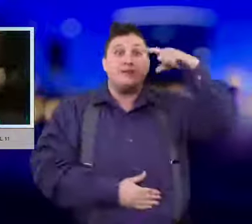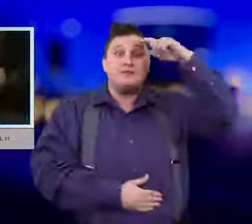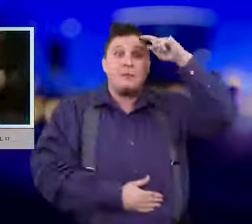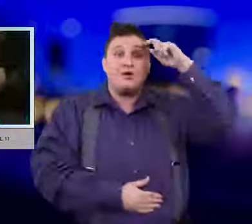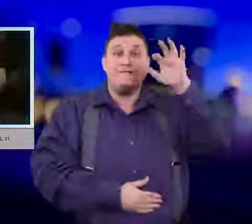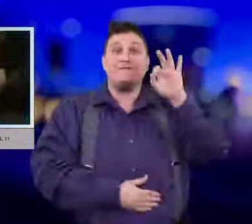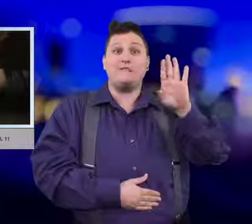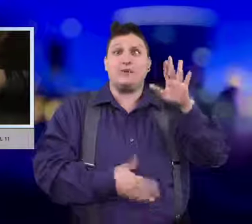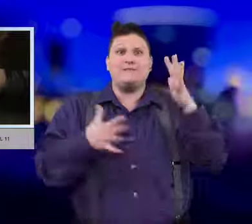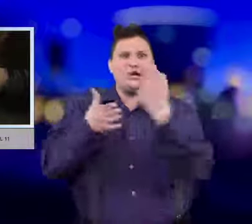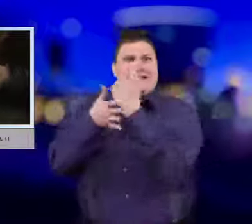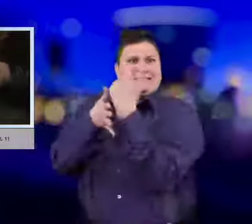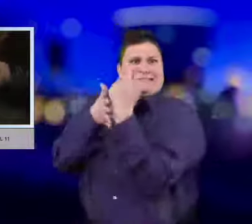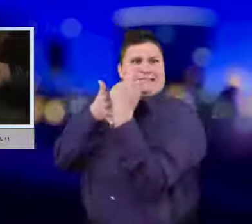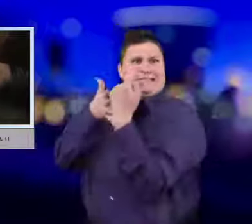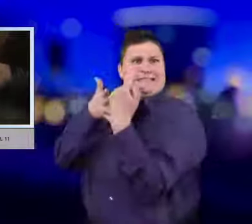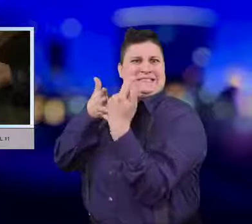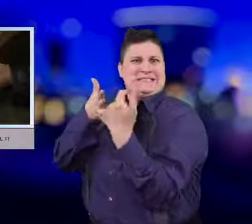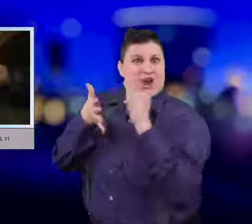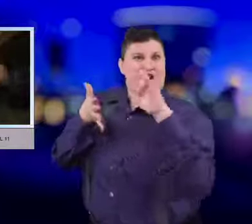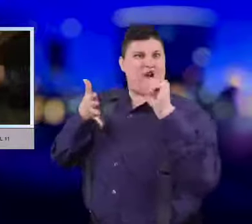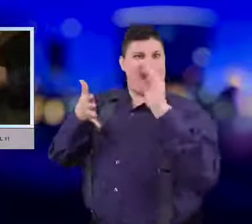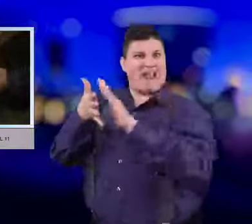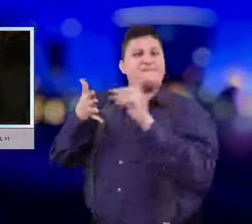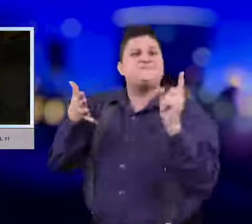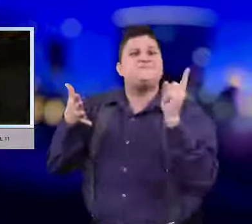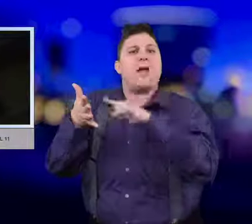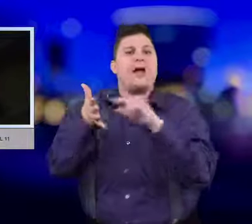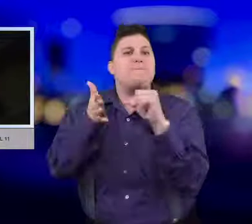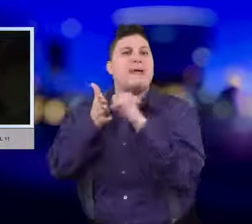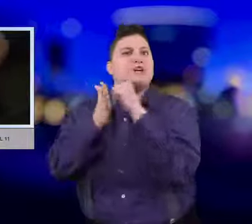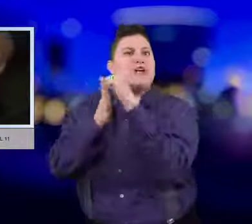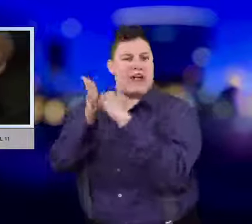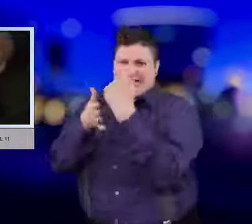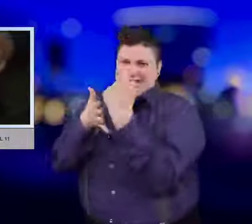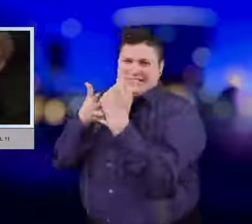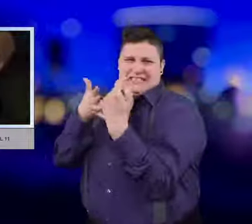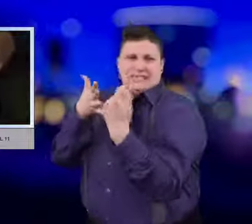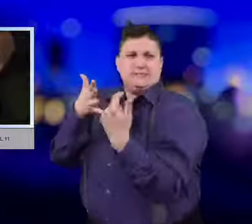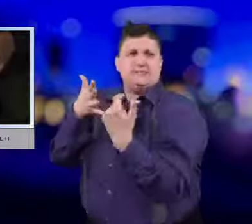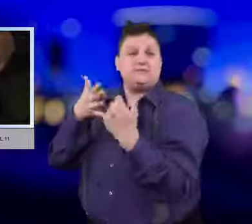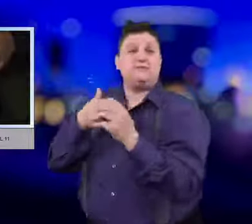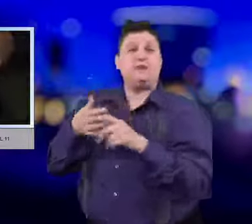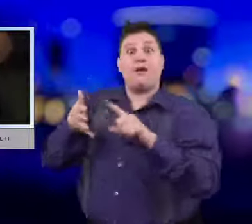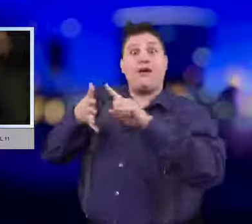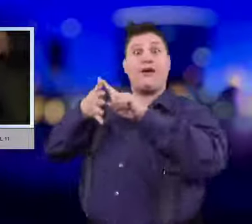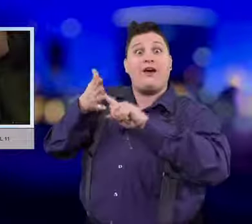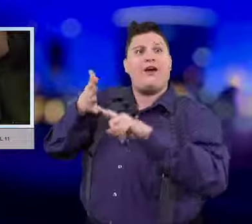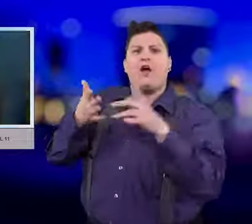Last summer, Facebook removed hundreds of fake pages and accounts run by the same group.